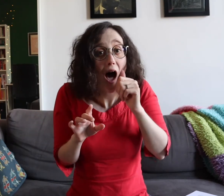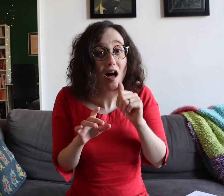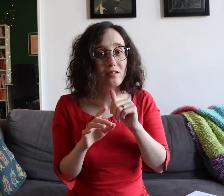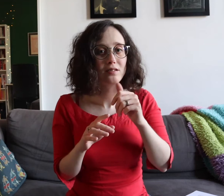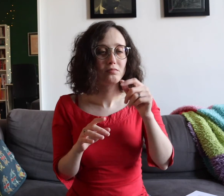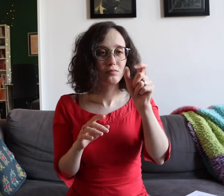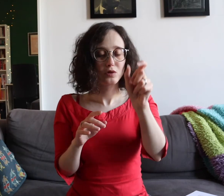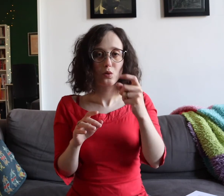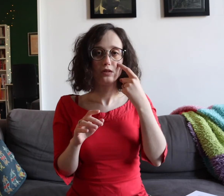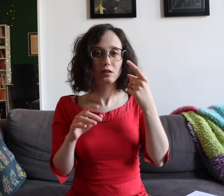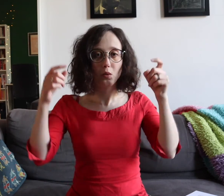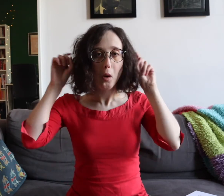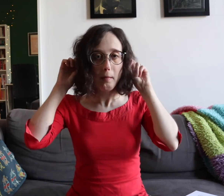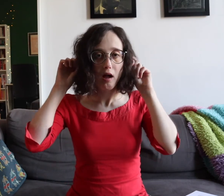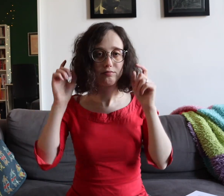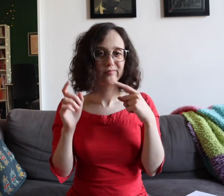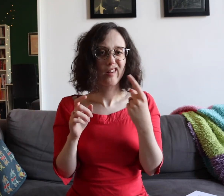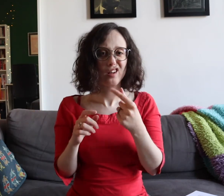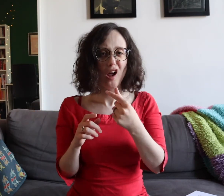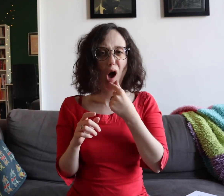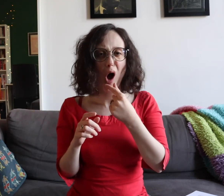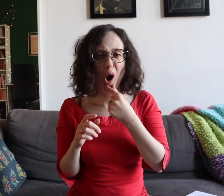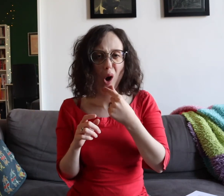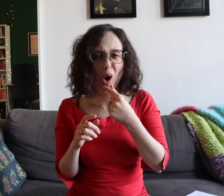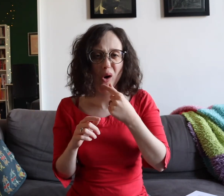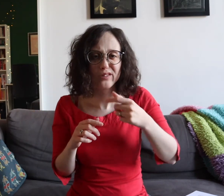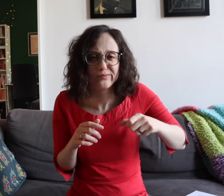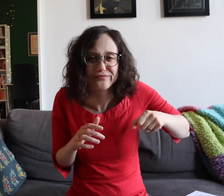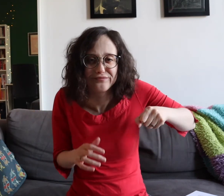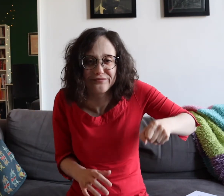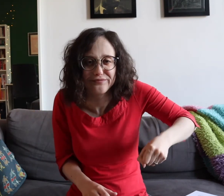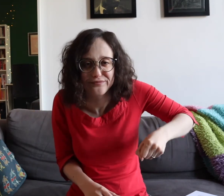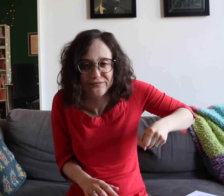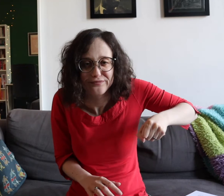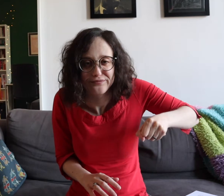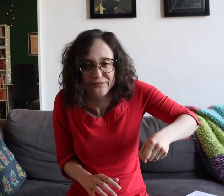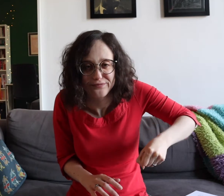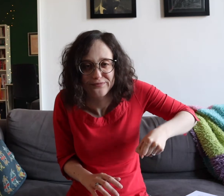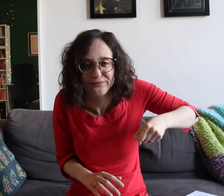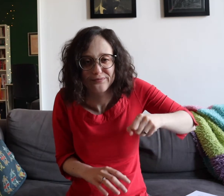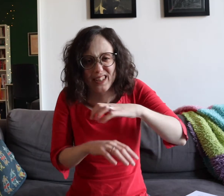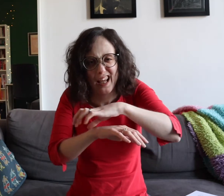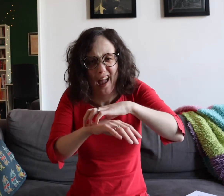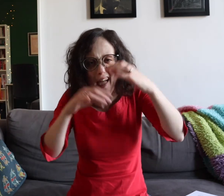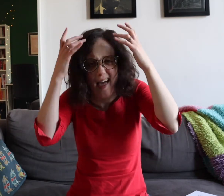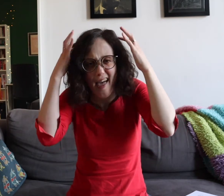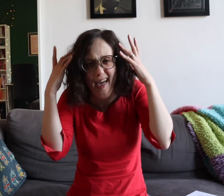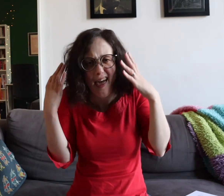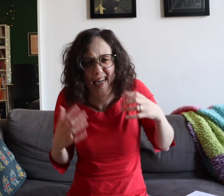If I saw people wearing hearing aids, they were old, had grey hair,